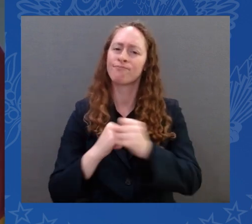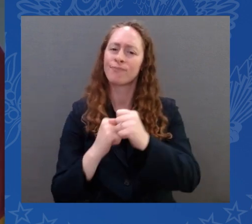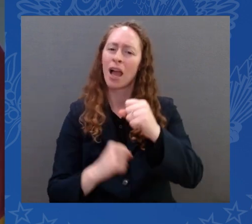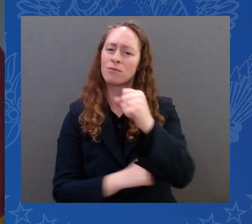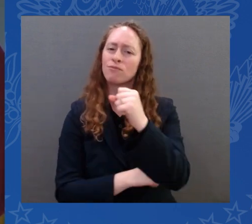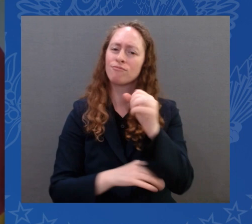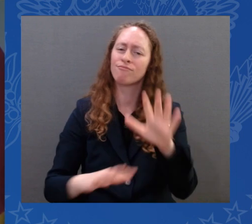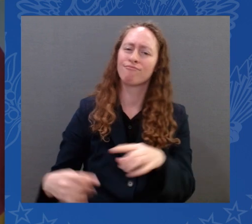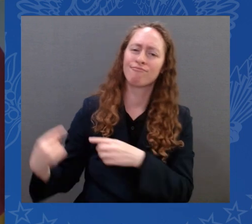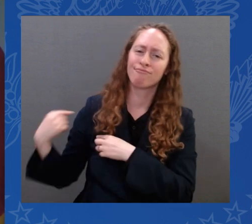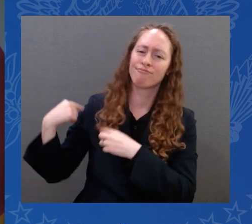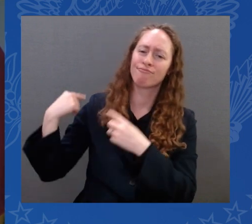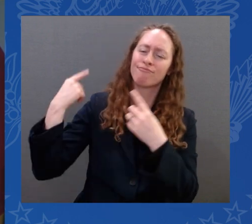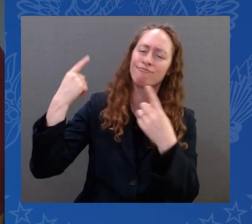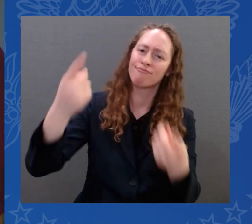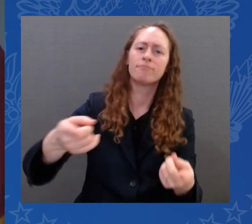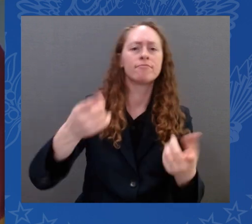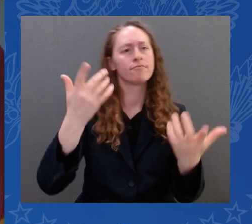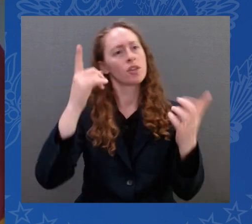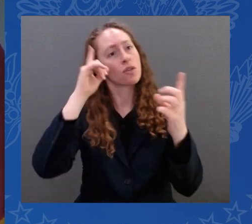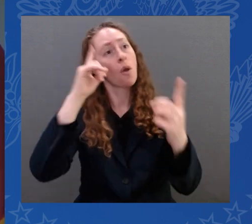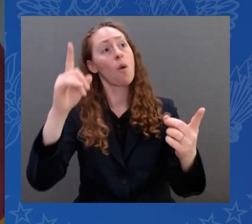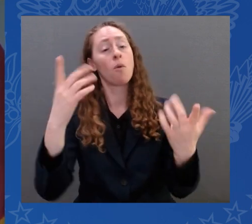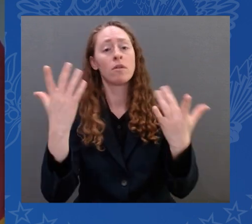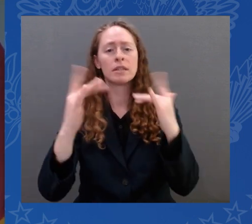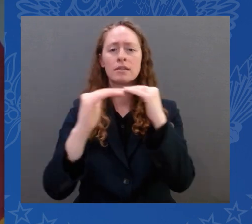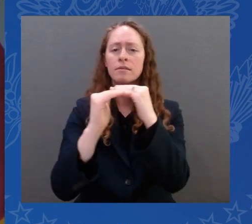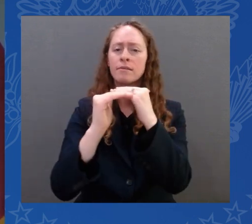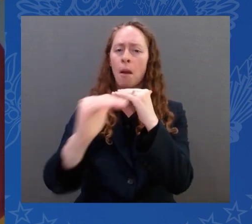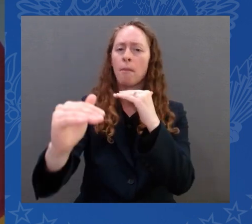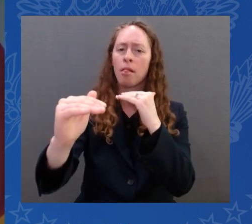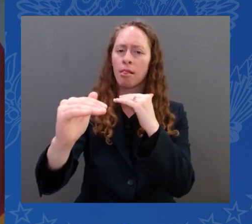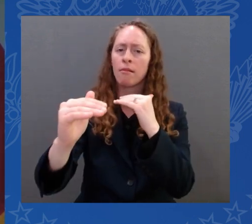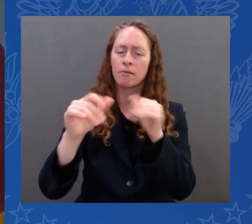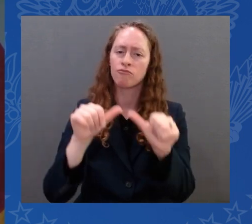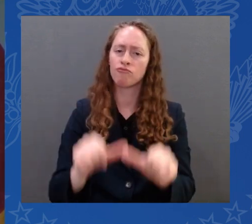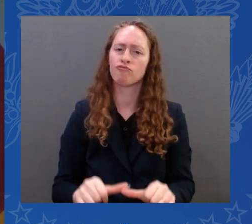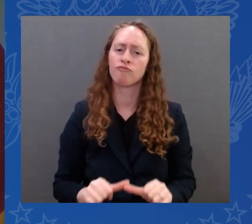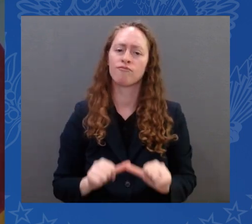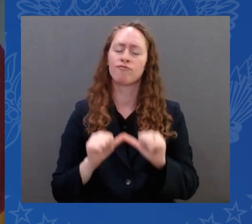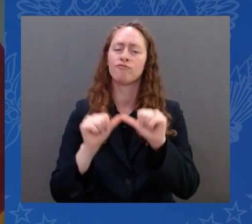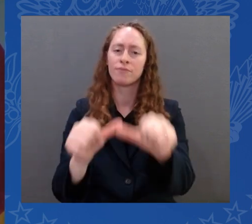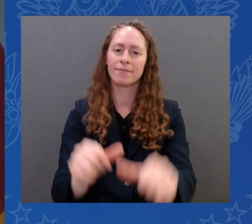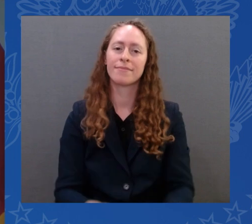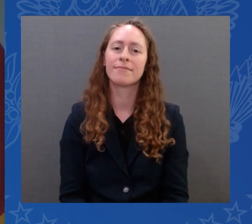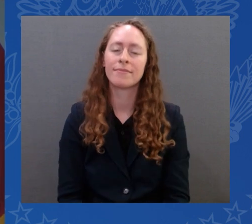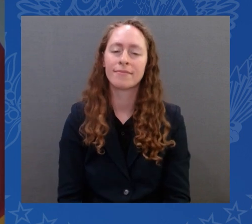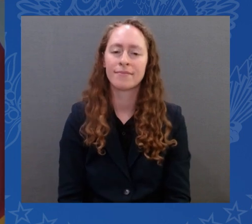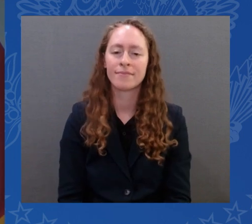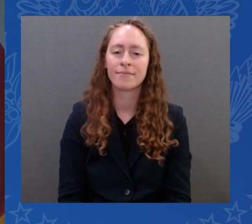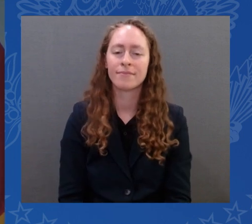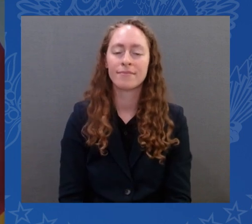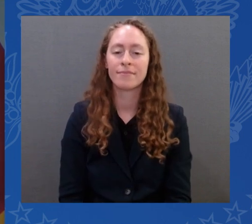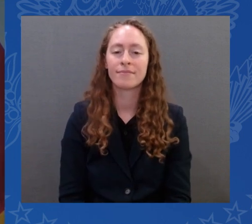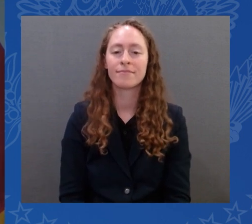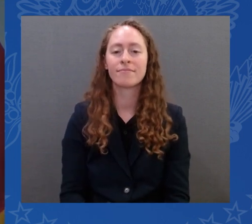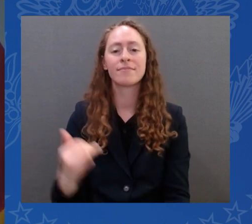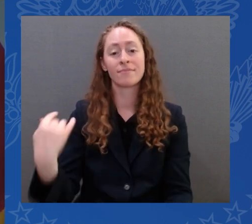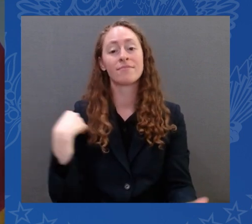And you're going to help knit together our allies in Europe with our allies in the Indo-Pacific. For the first time --